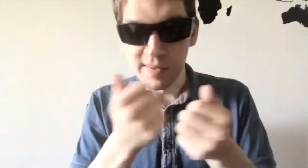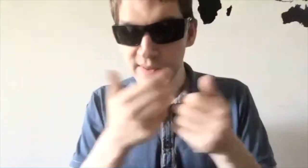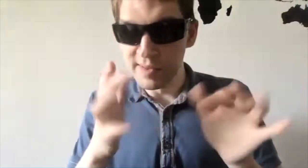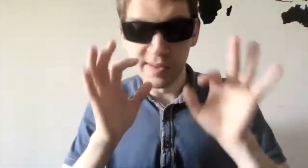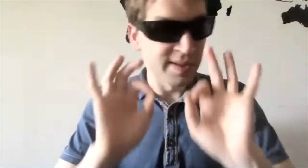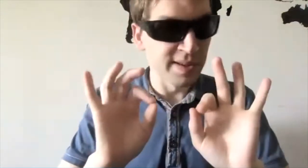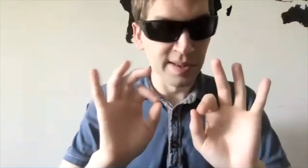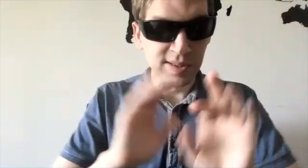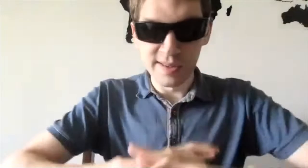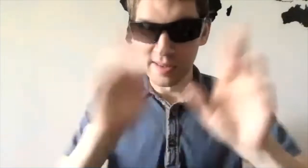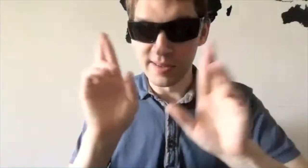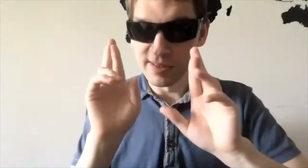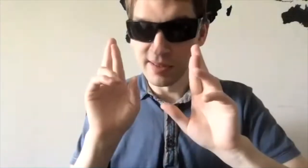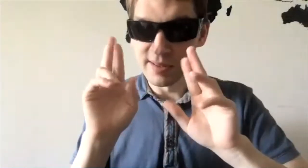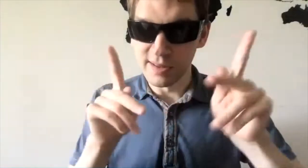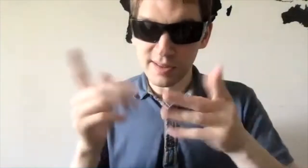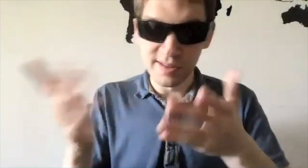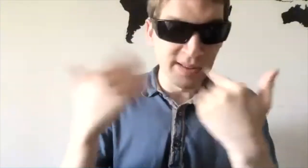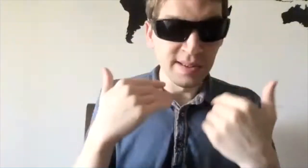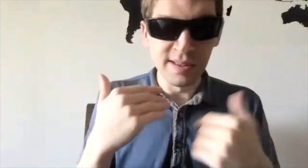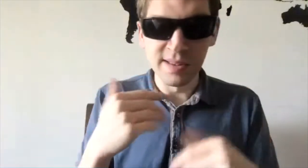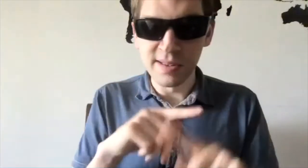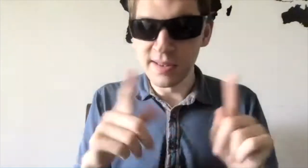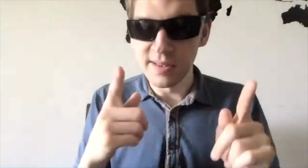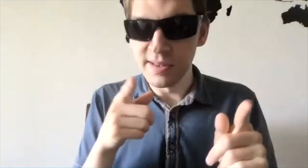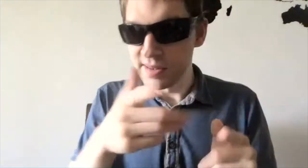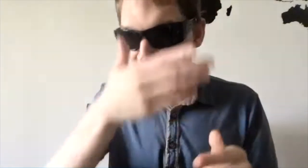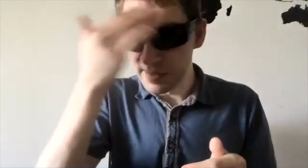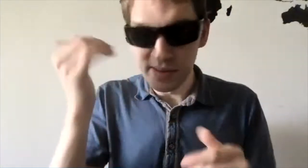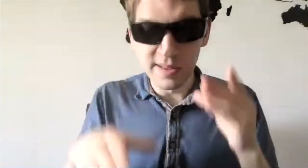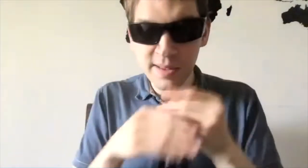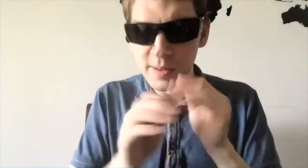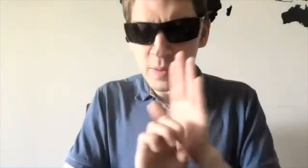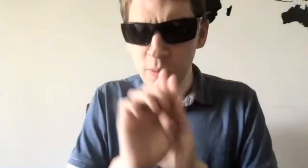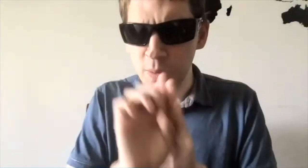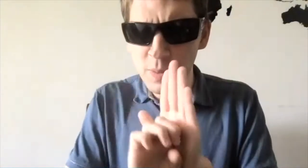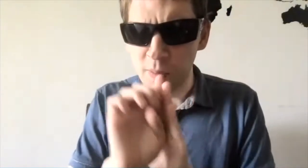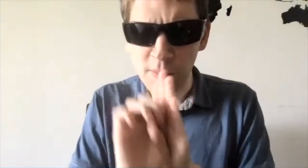You have everything. You start the building. You're going along. You finish it up but then you don't